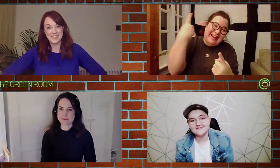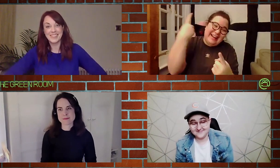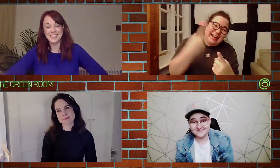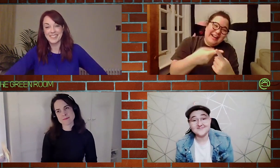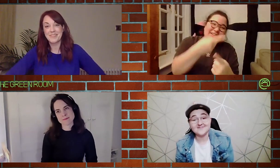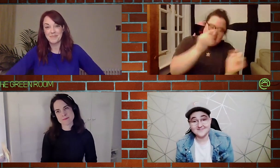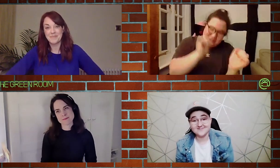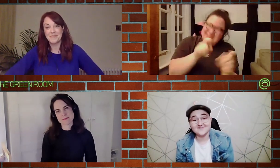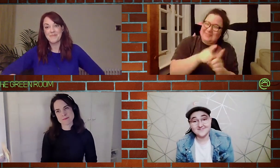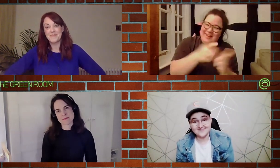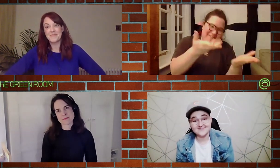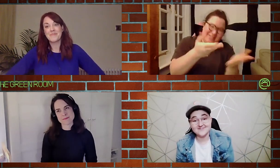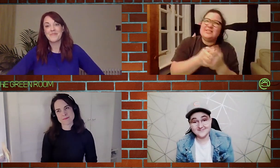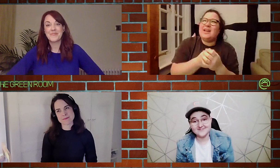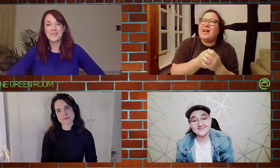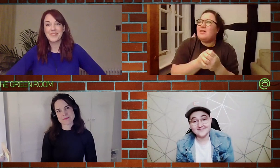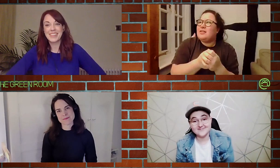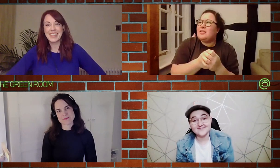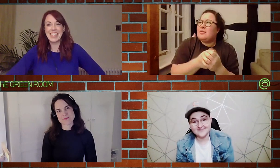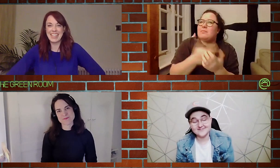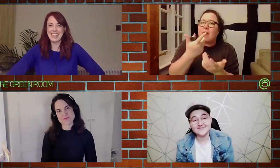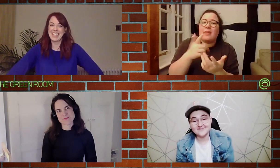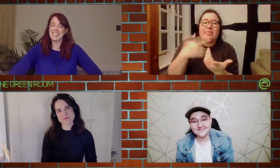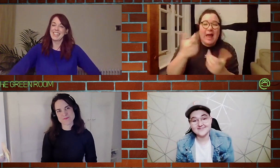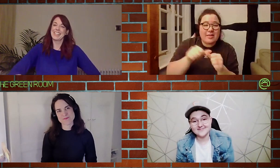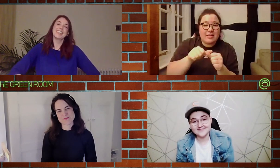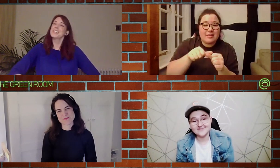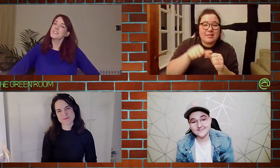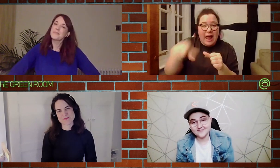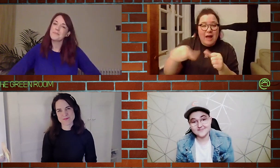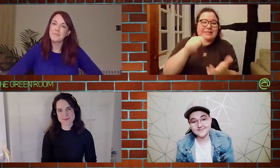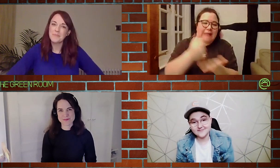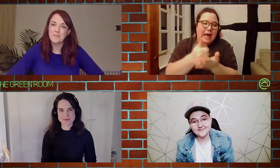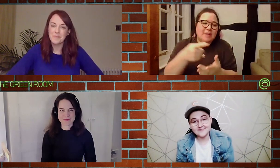And we've been best friends since then.